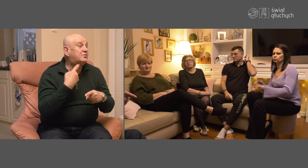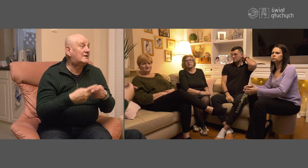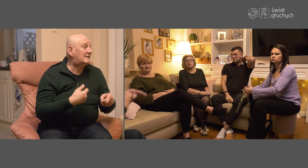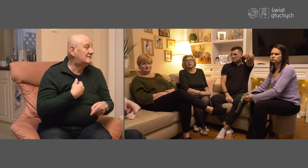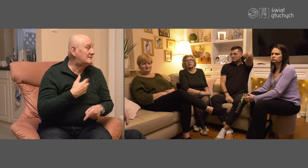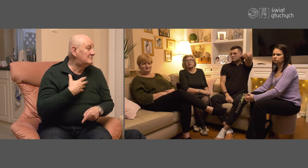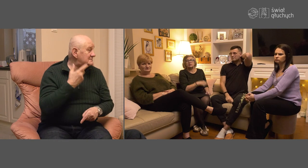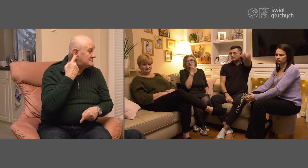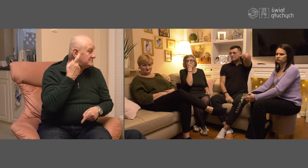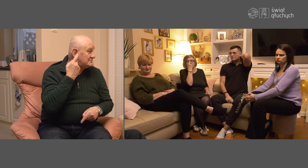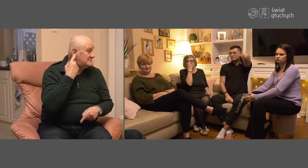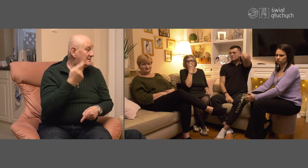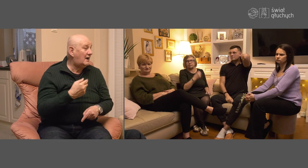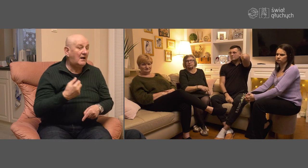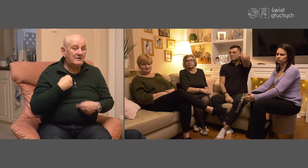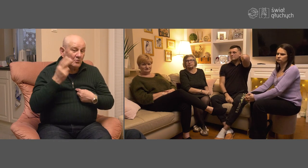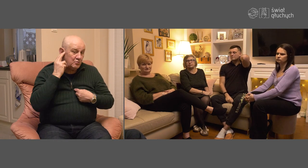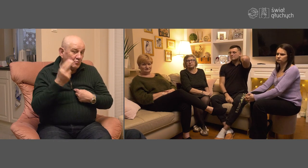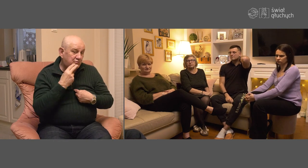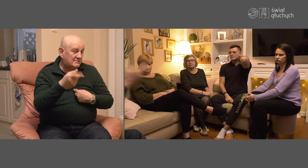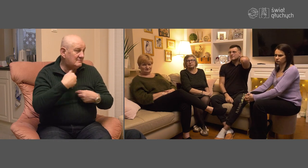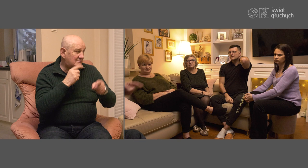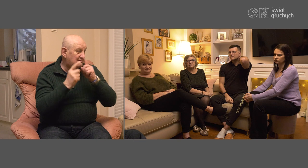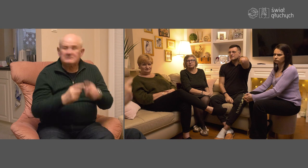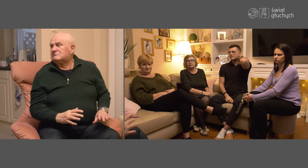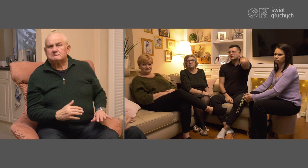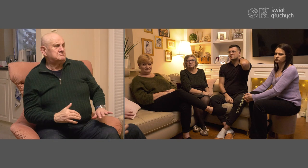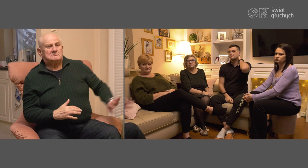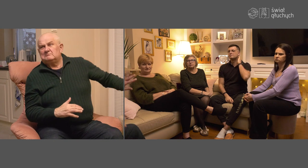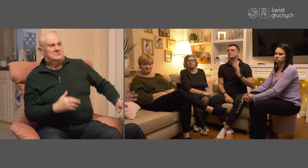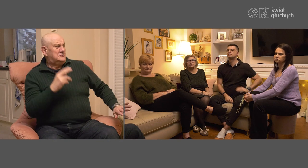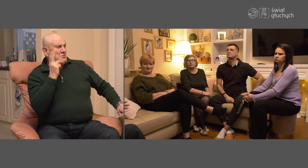[Tadeusz]: I have a hearing uncle, and when we were talking, I was signing to him, he would look away